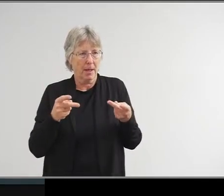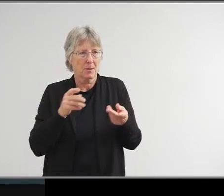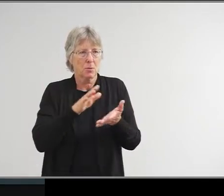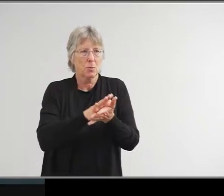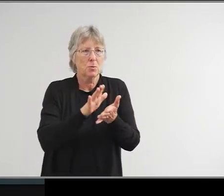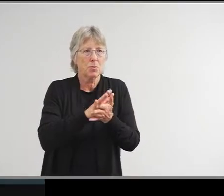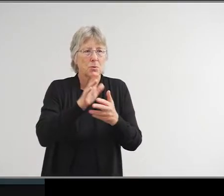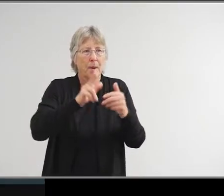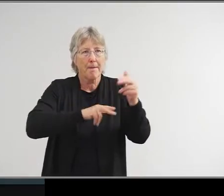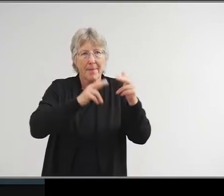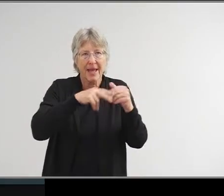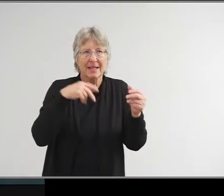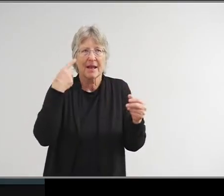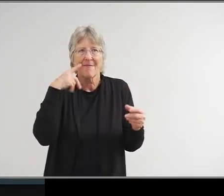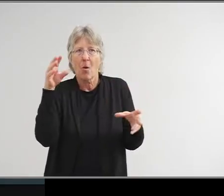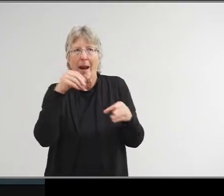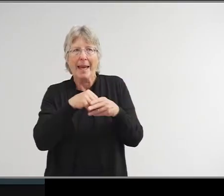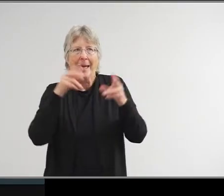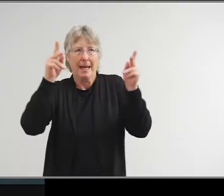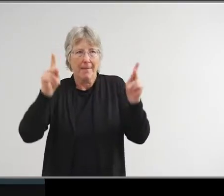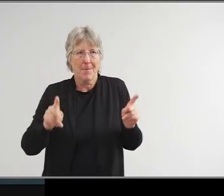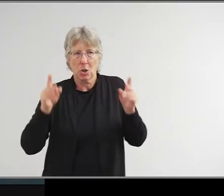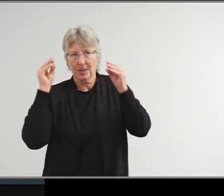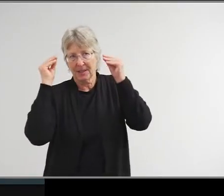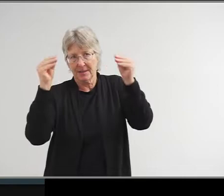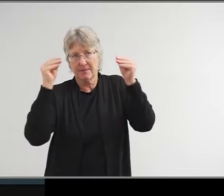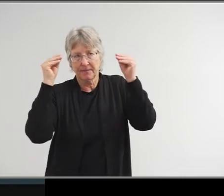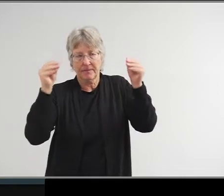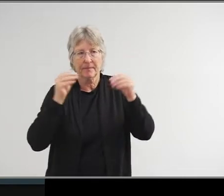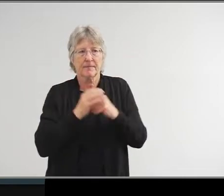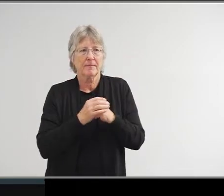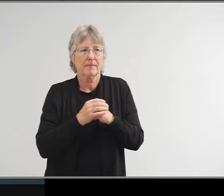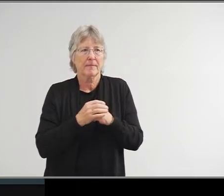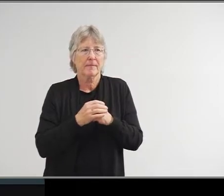for in-person instruction. And it's based on four pillars,